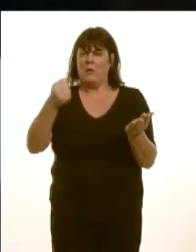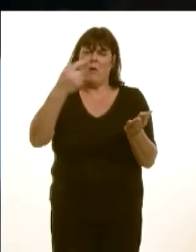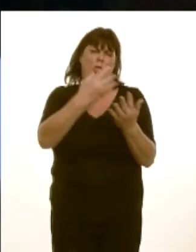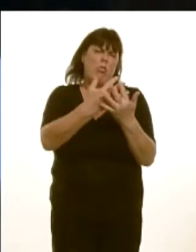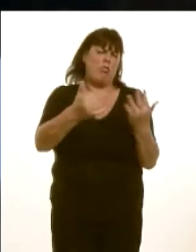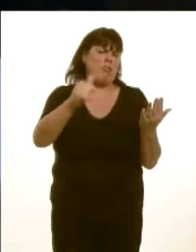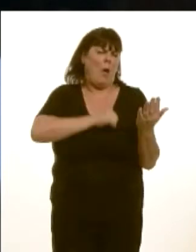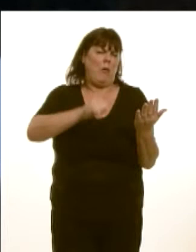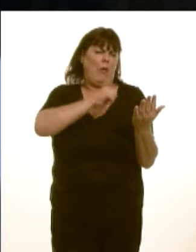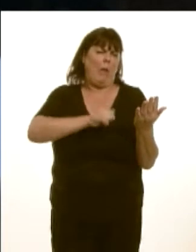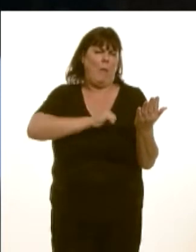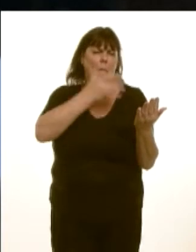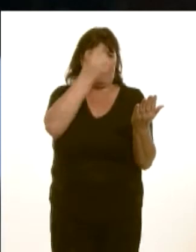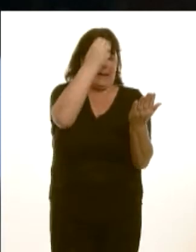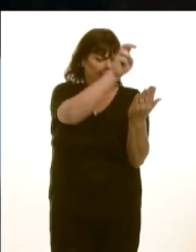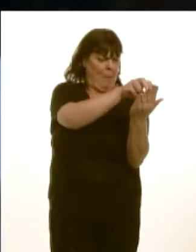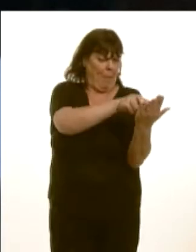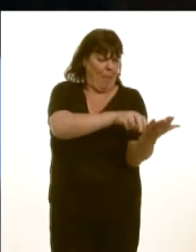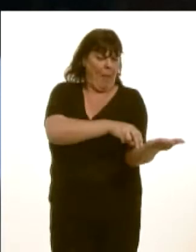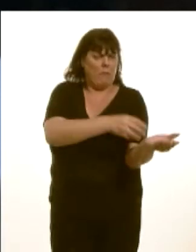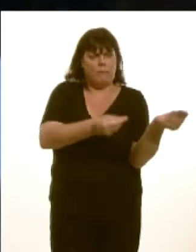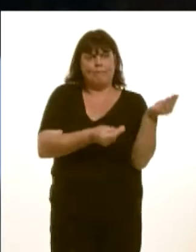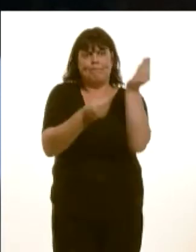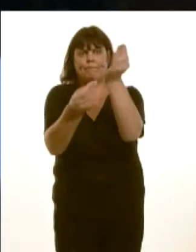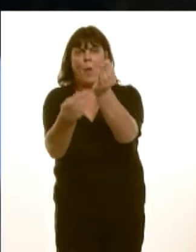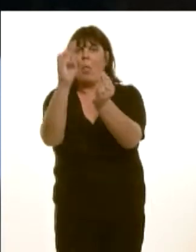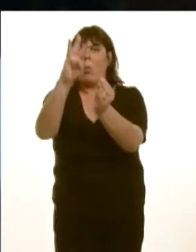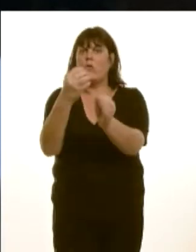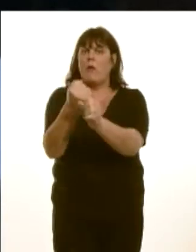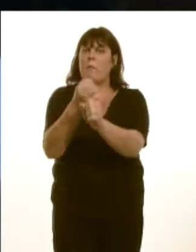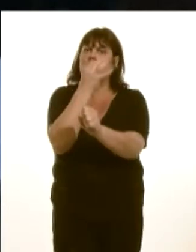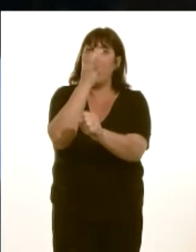of signatures on it calling for a cancer treatment fund in Wales.